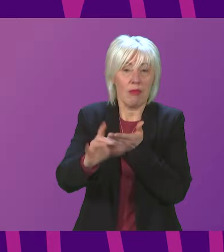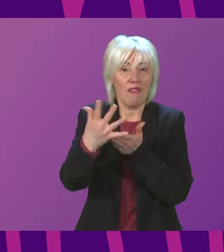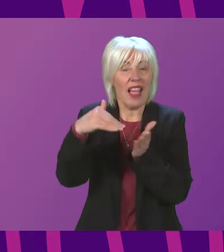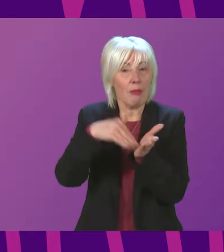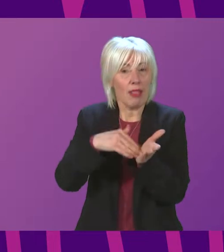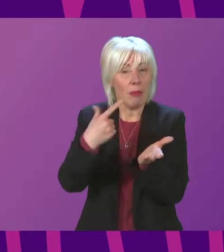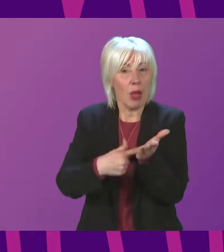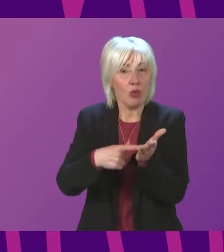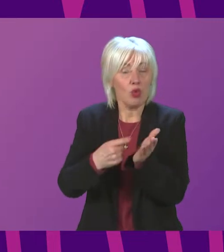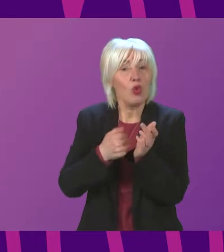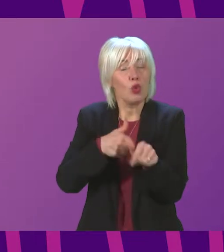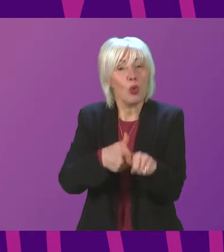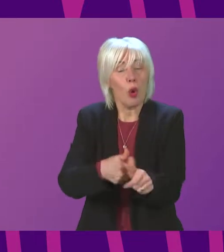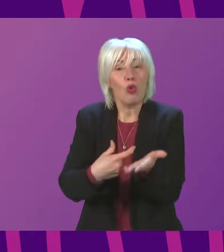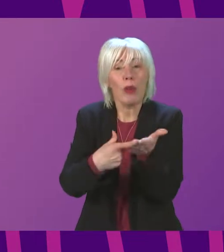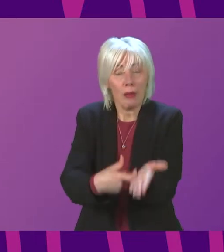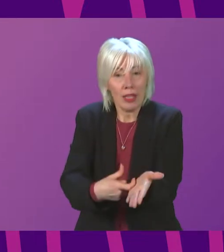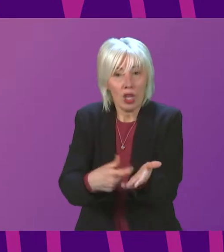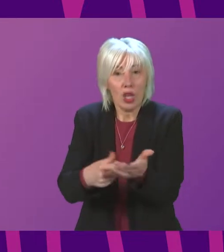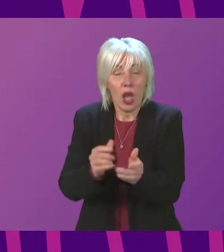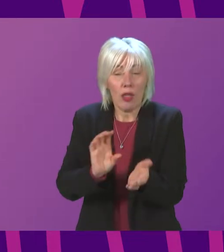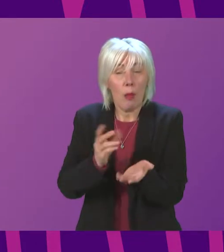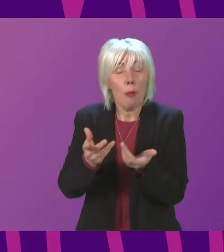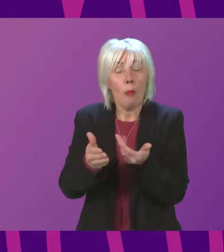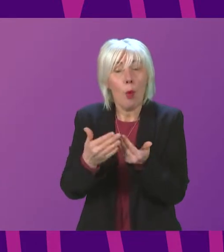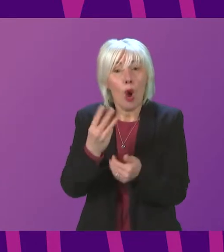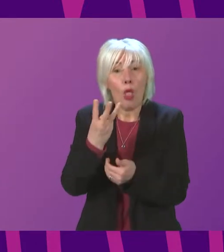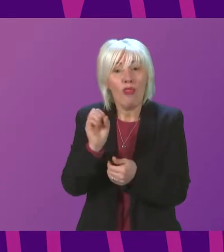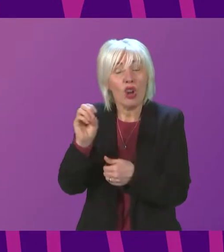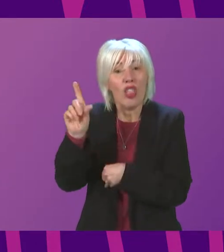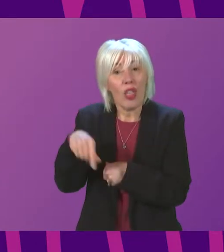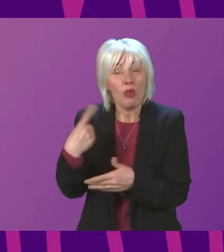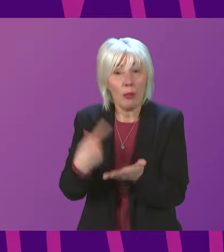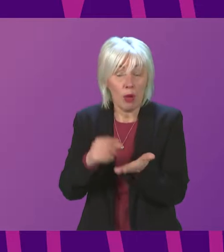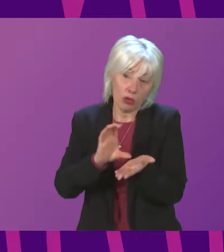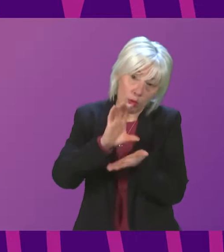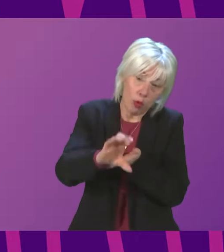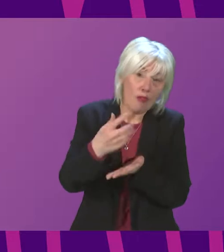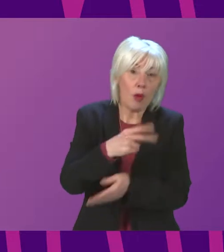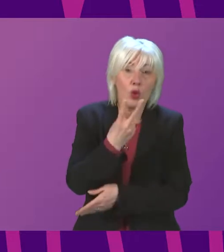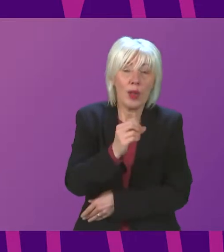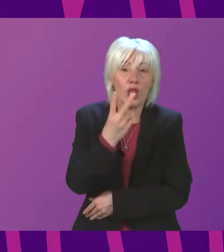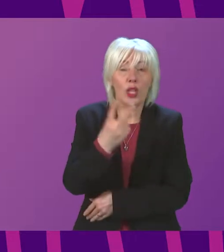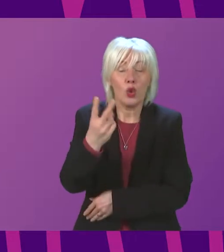We have announced further funding of more than £300,000 in 2022-23 for Beat, which